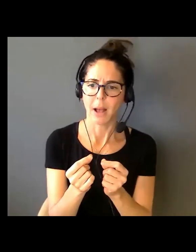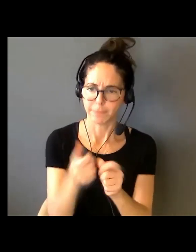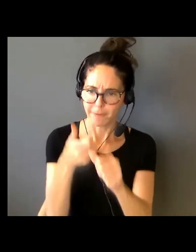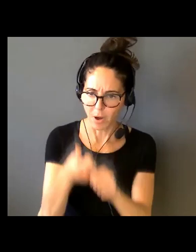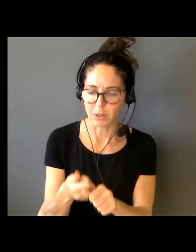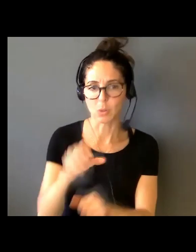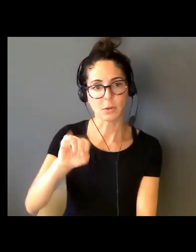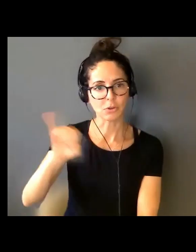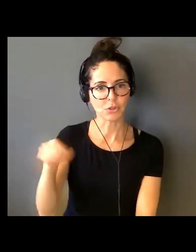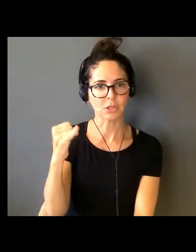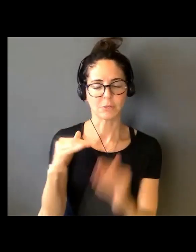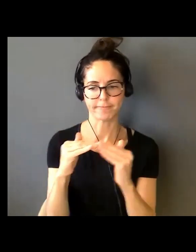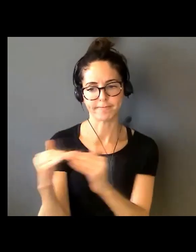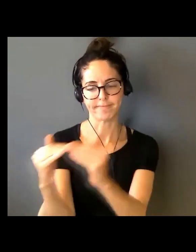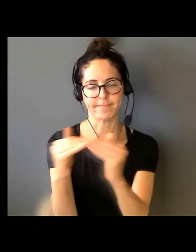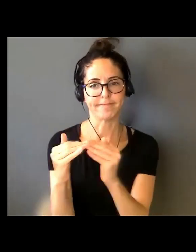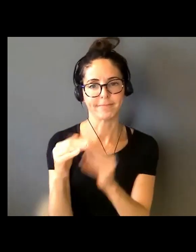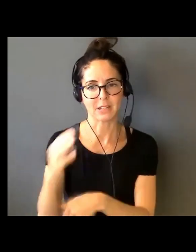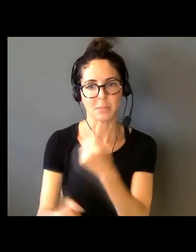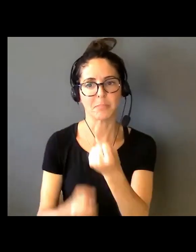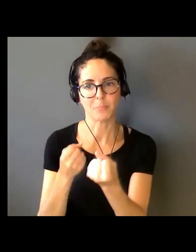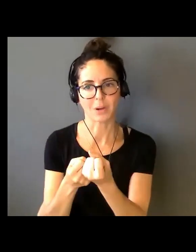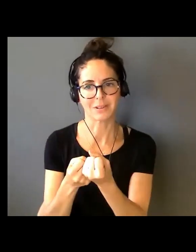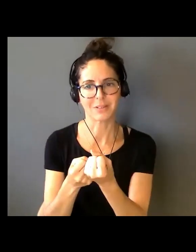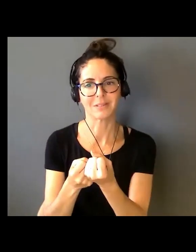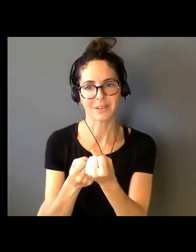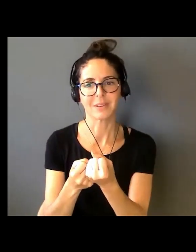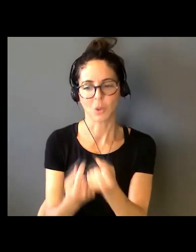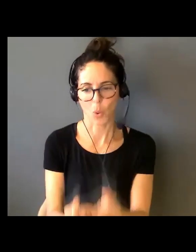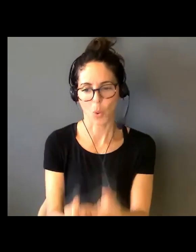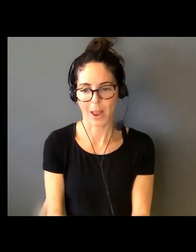that supports from the ground up? >> DR. JEN RINALDI: